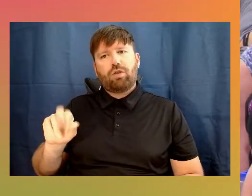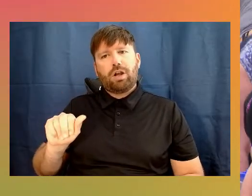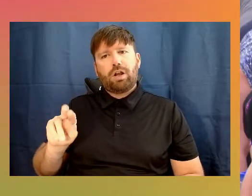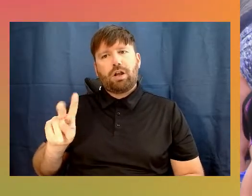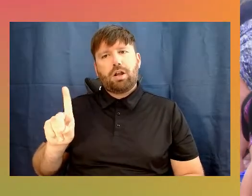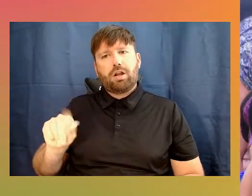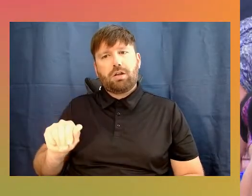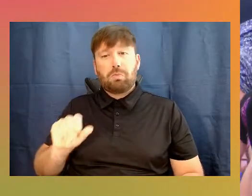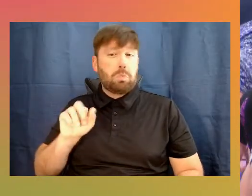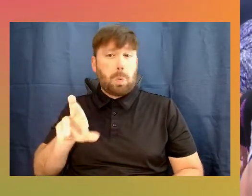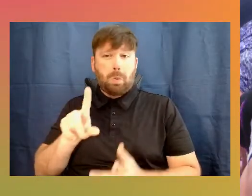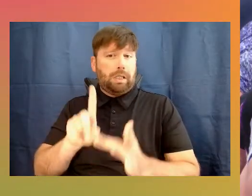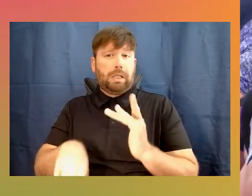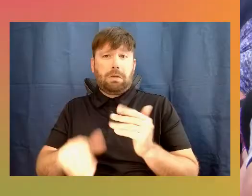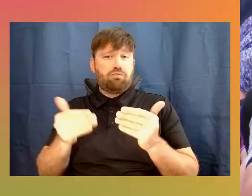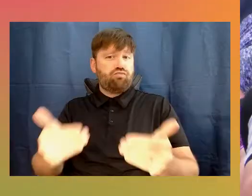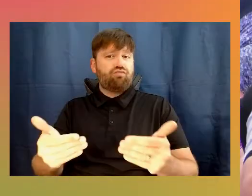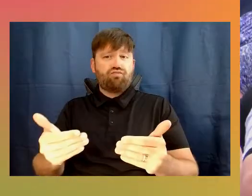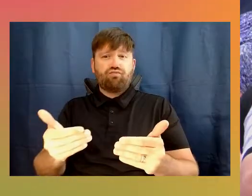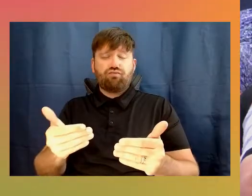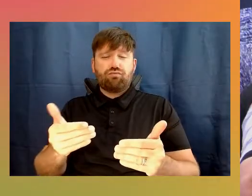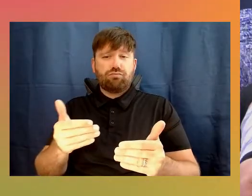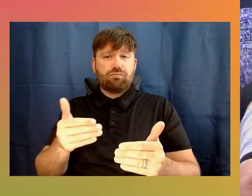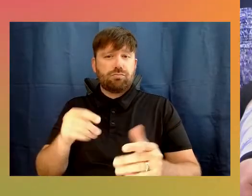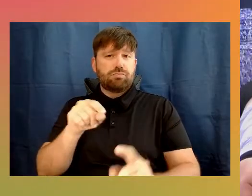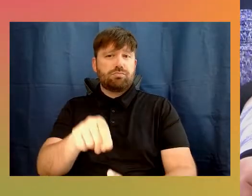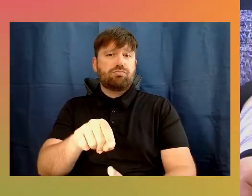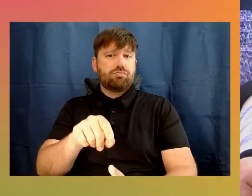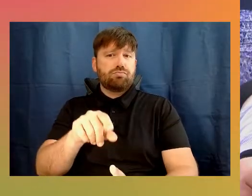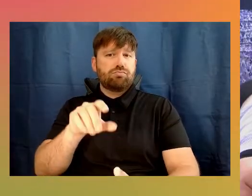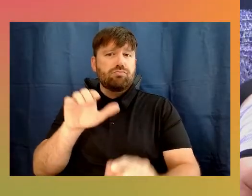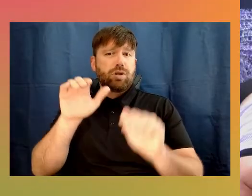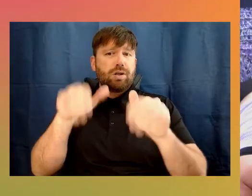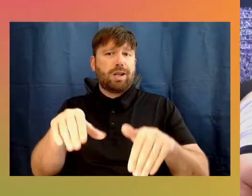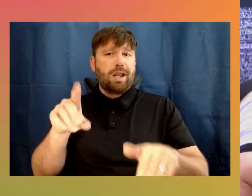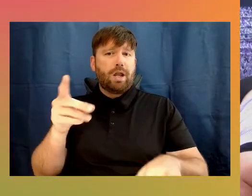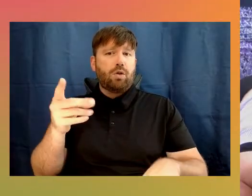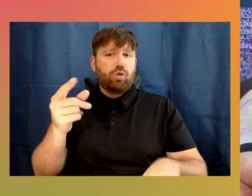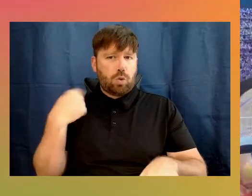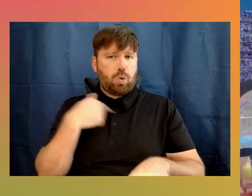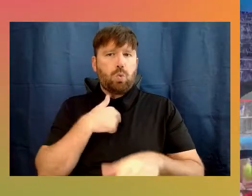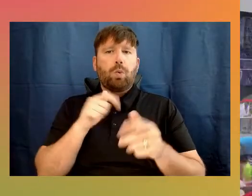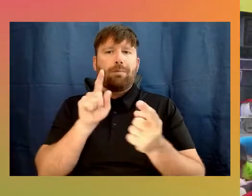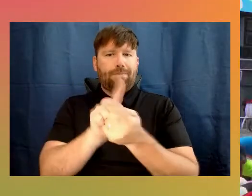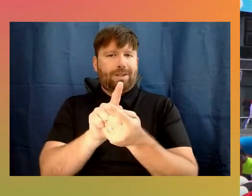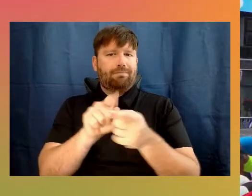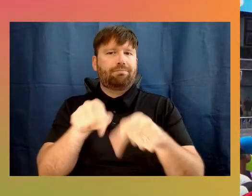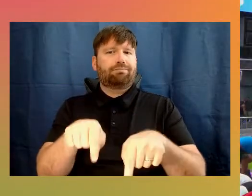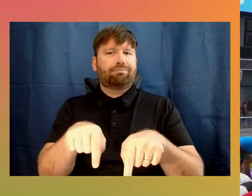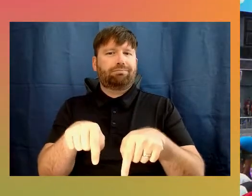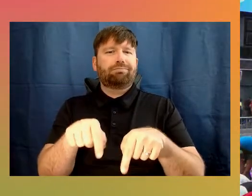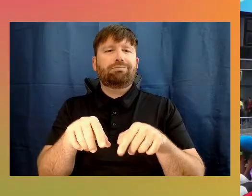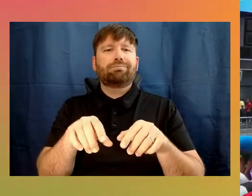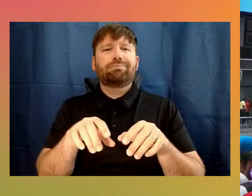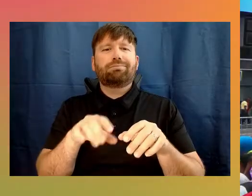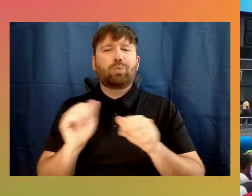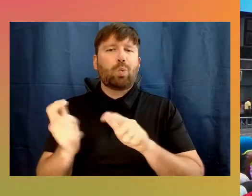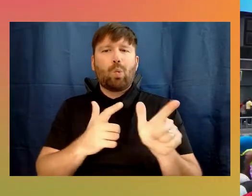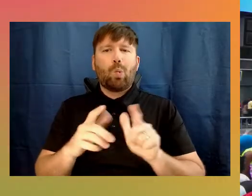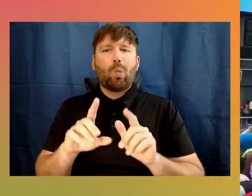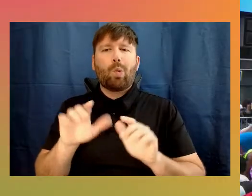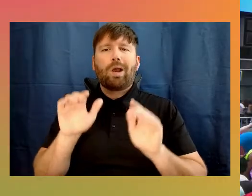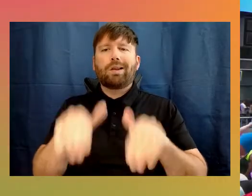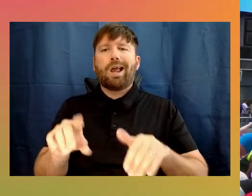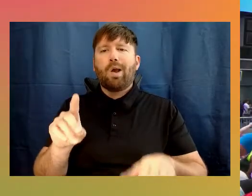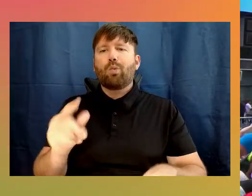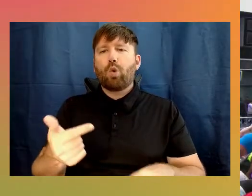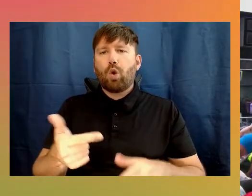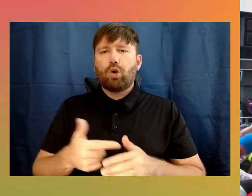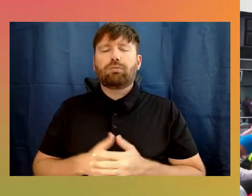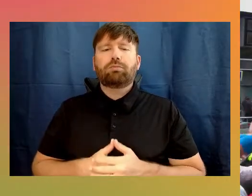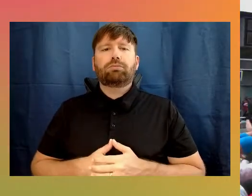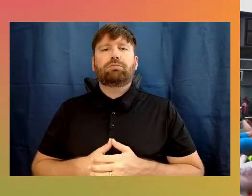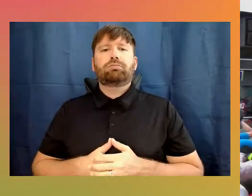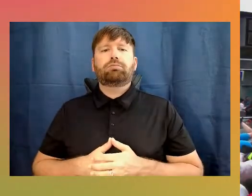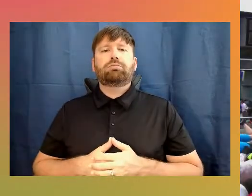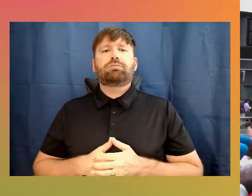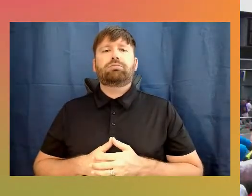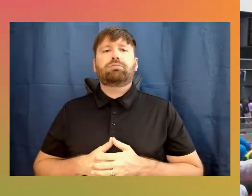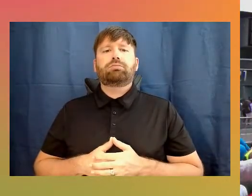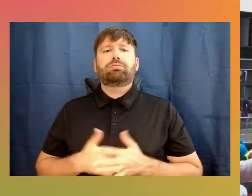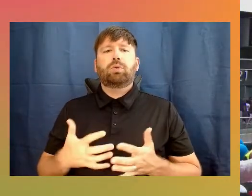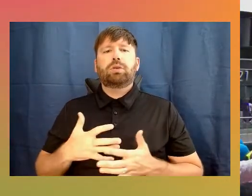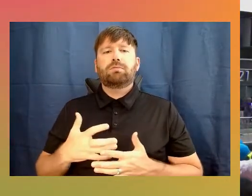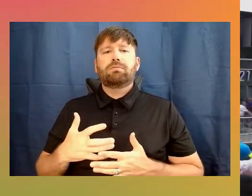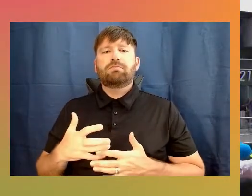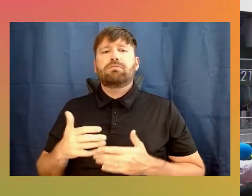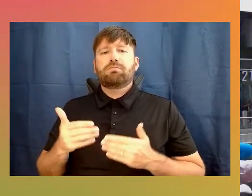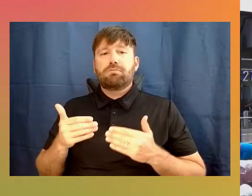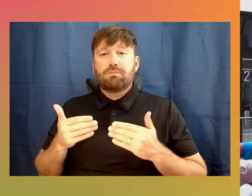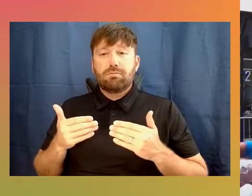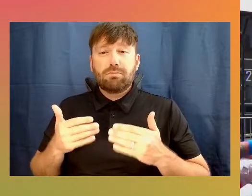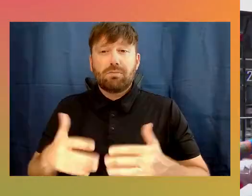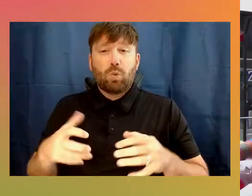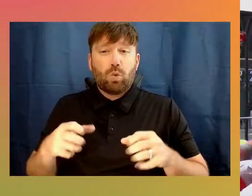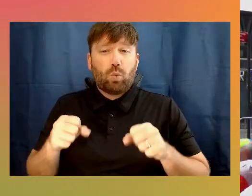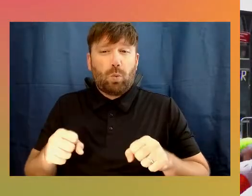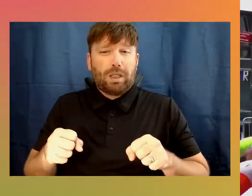HIGH PLANK TO CHATURANGA.